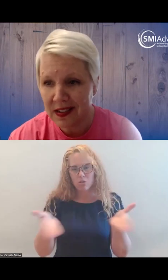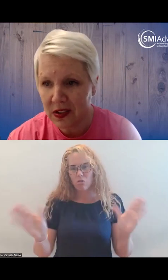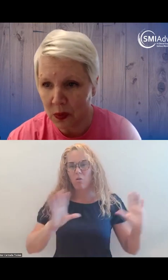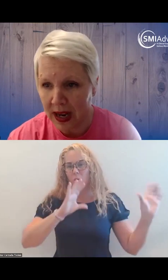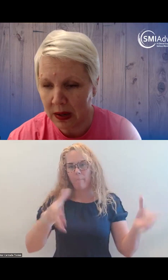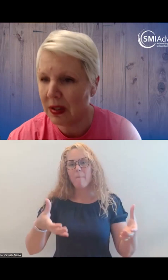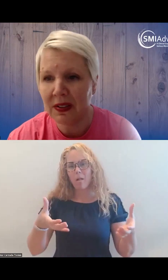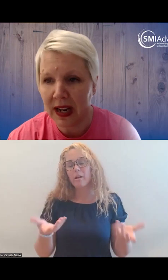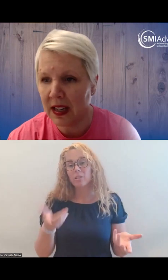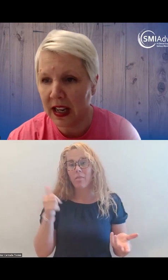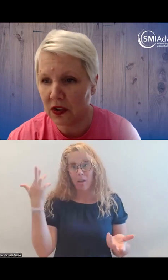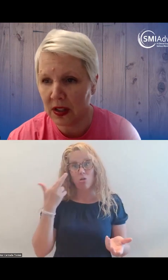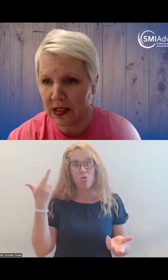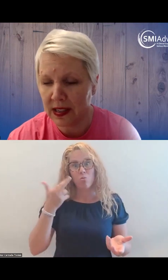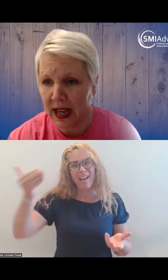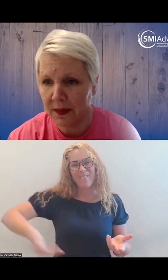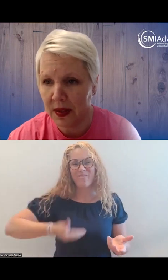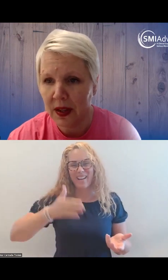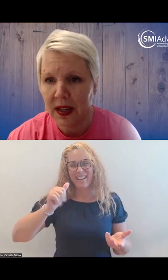DEPRESSION -- THAT IS WHY I BROUGHT ON ANGELA TODAY.